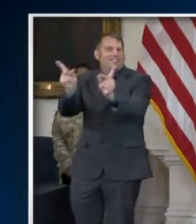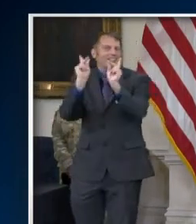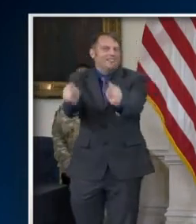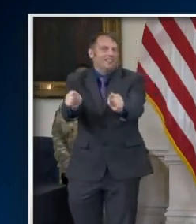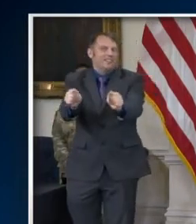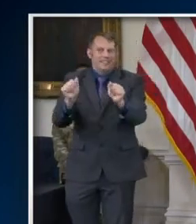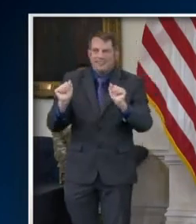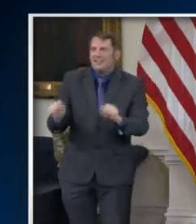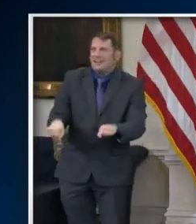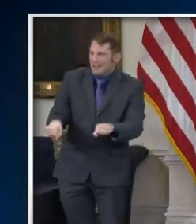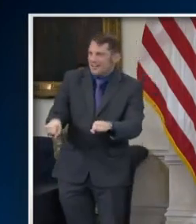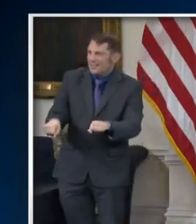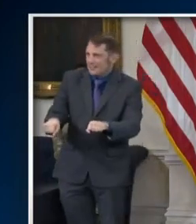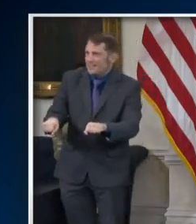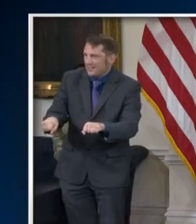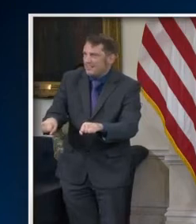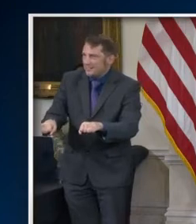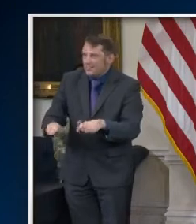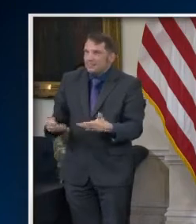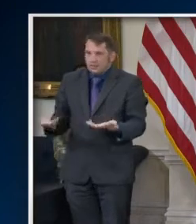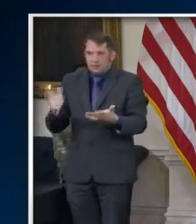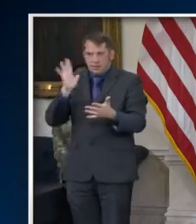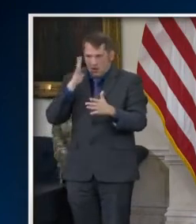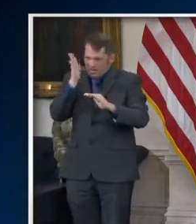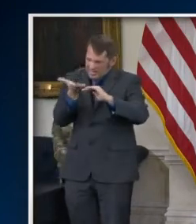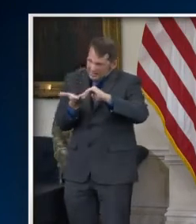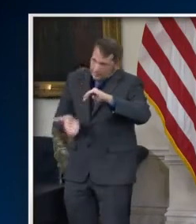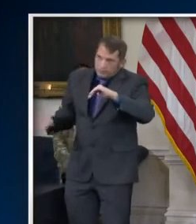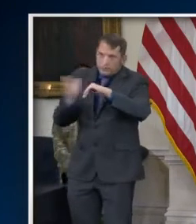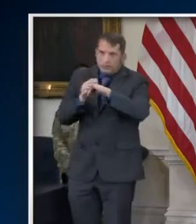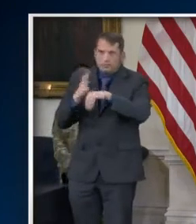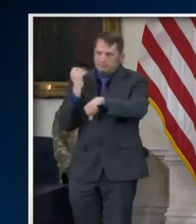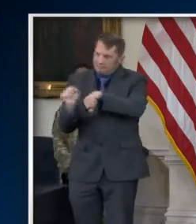A VACCINE CAN GET ACCESS TO ONE AS QUICKLY AS POSSIBLE.